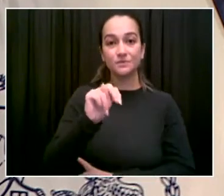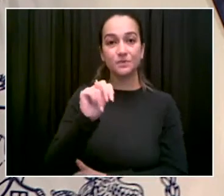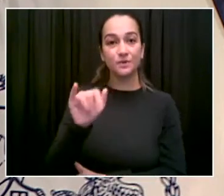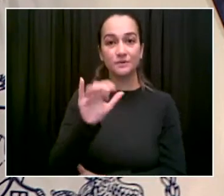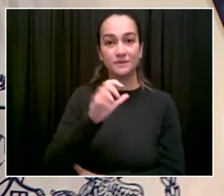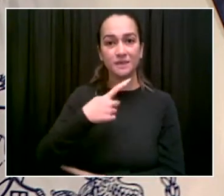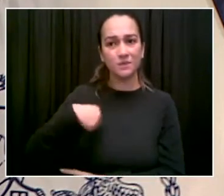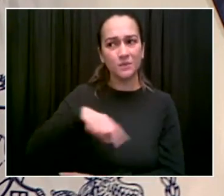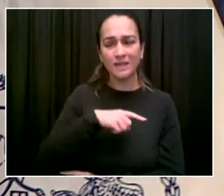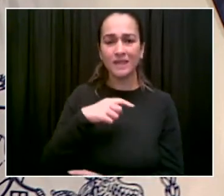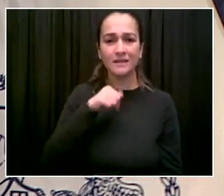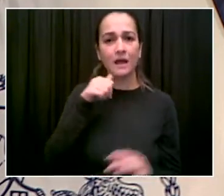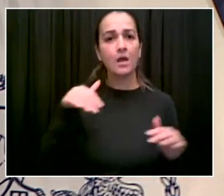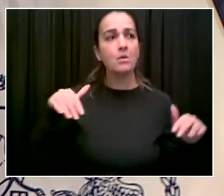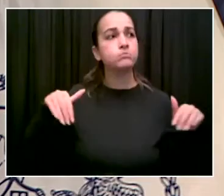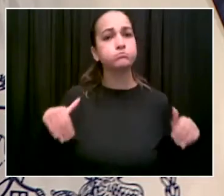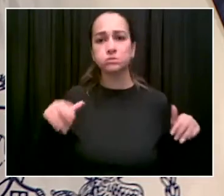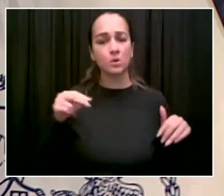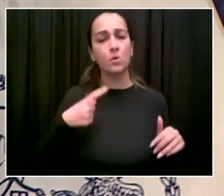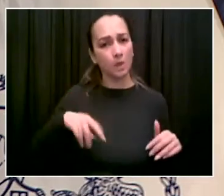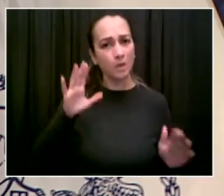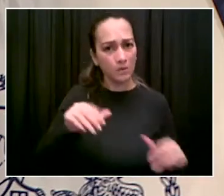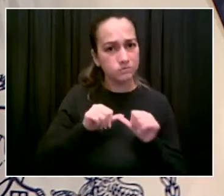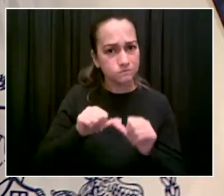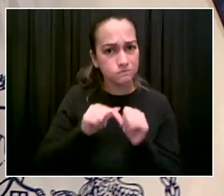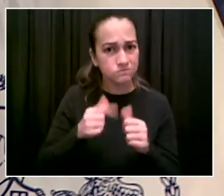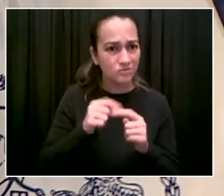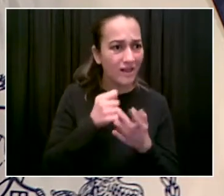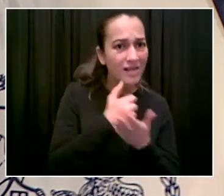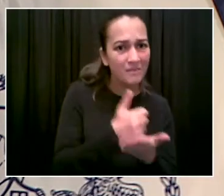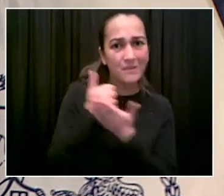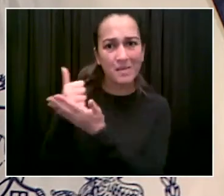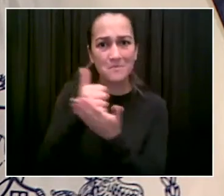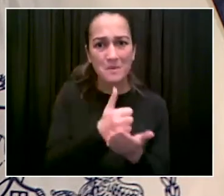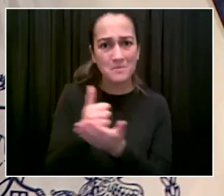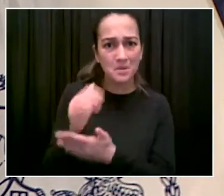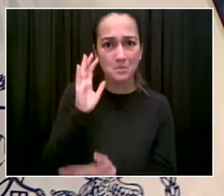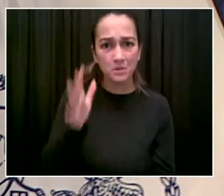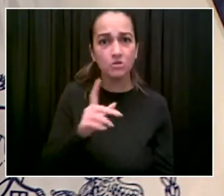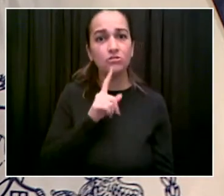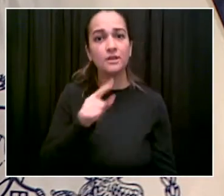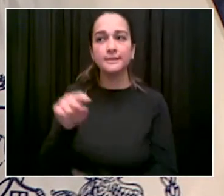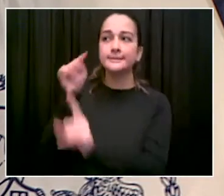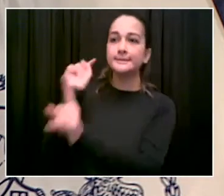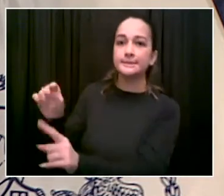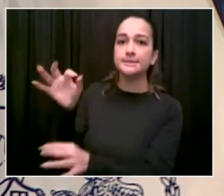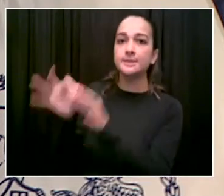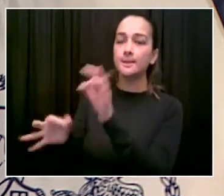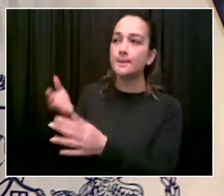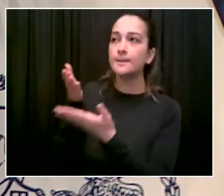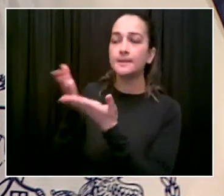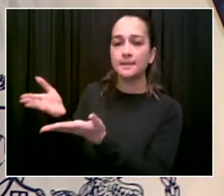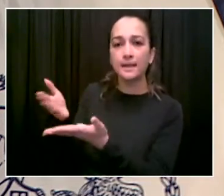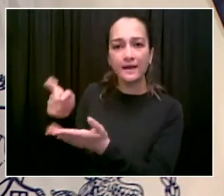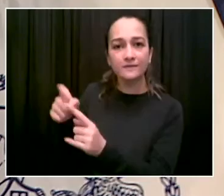ULTIMATELY NEED TO SOLVE THIS, BESIDES PUTTING COVID BEHIND US BECAUSE COVID